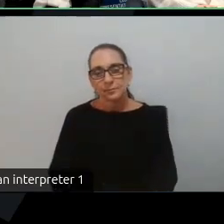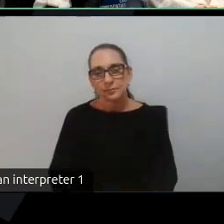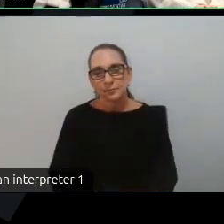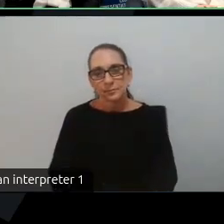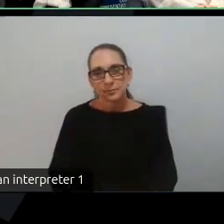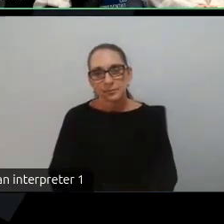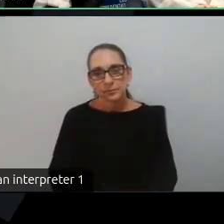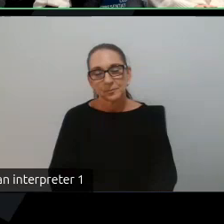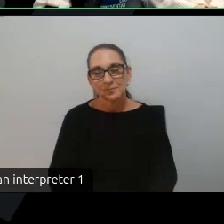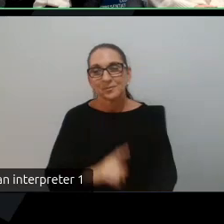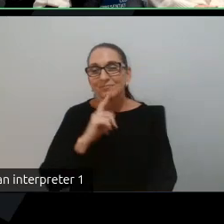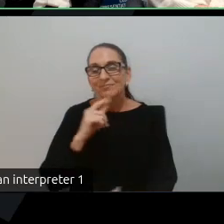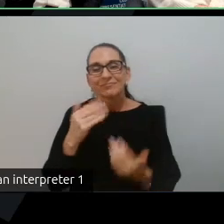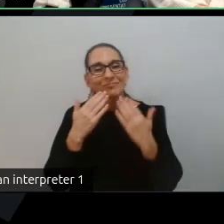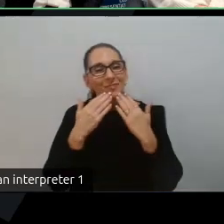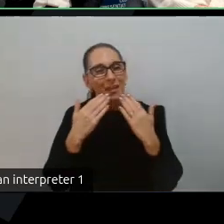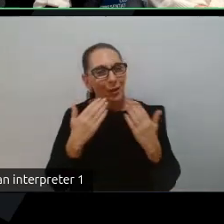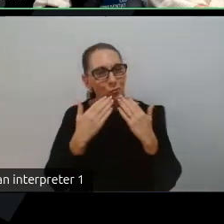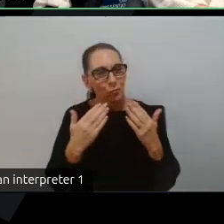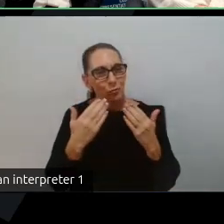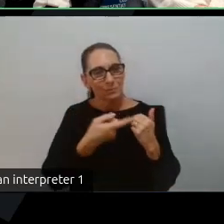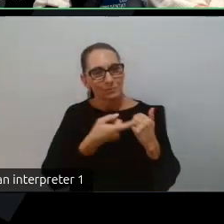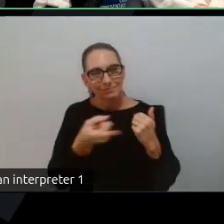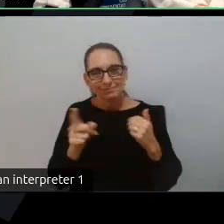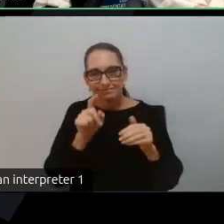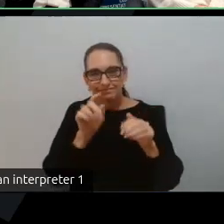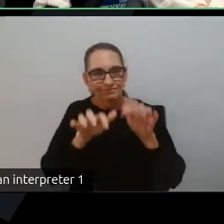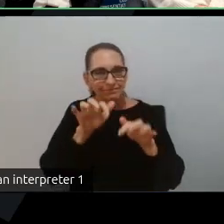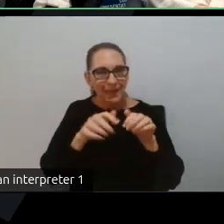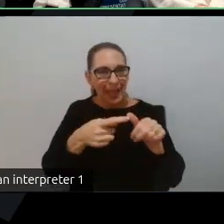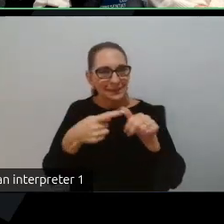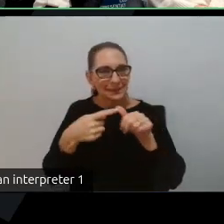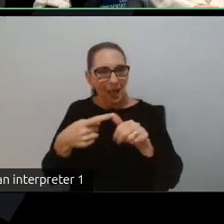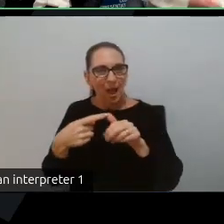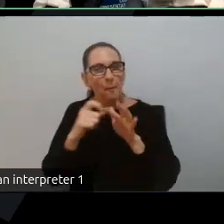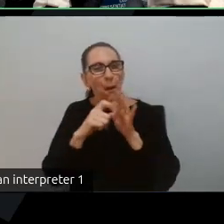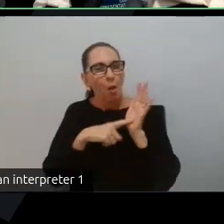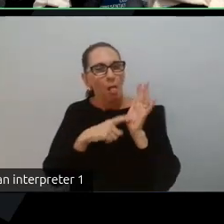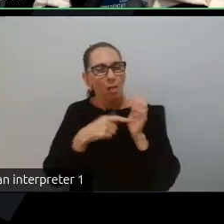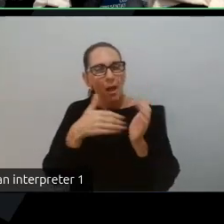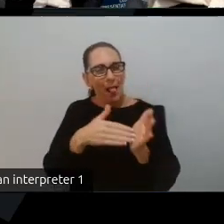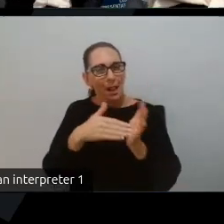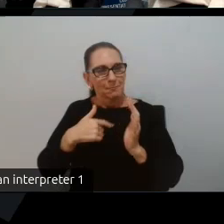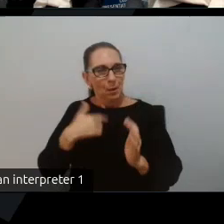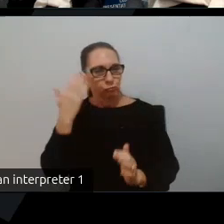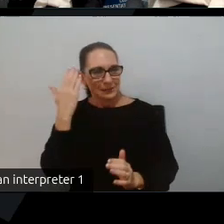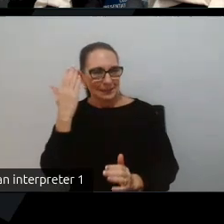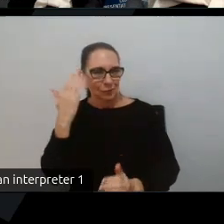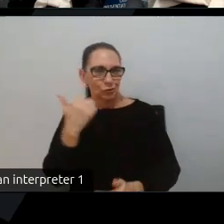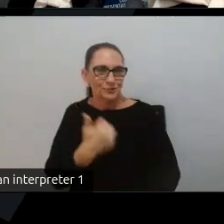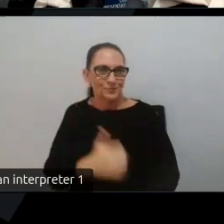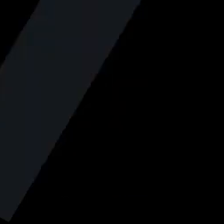And thank you to everyone as well for engaging with the polls. It's really helpful for our presentation.